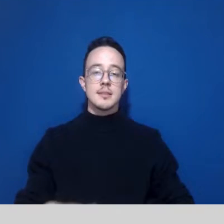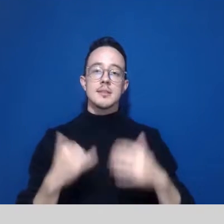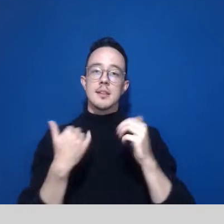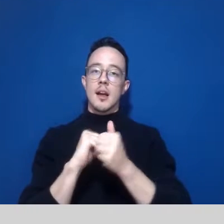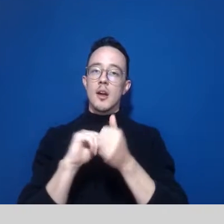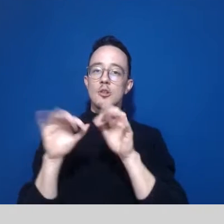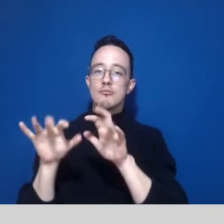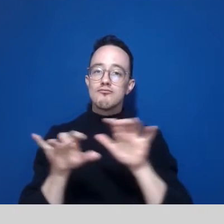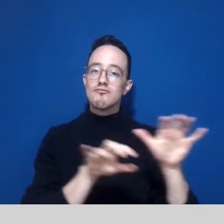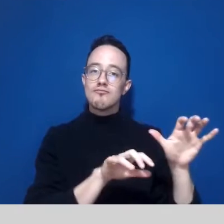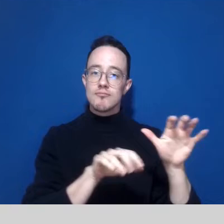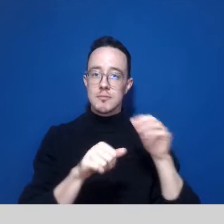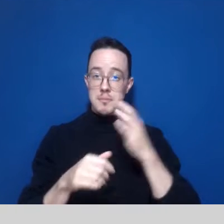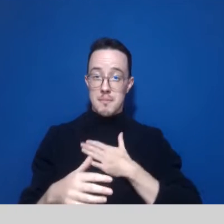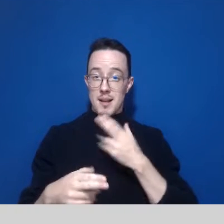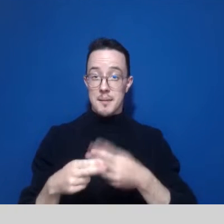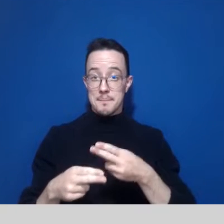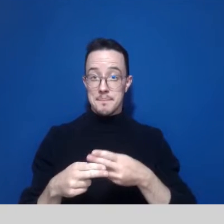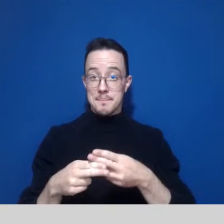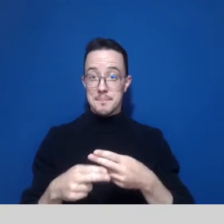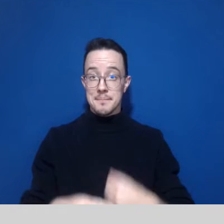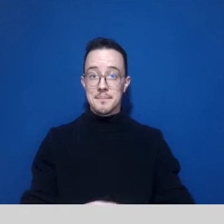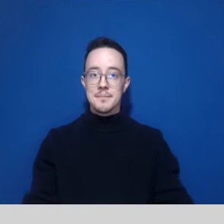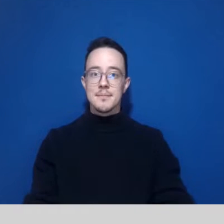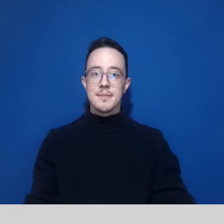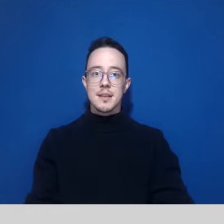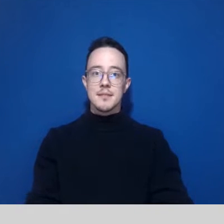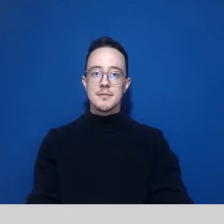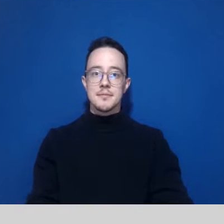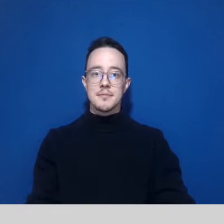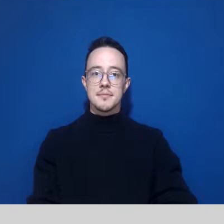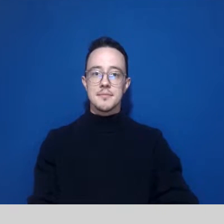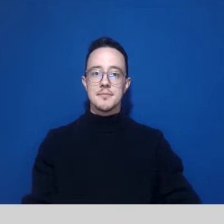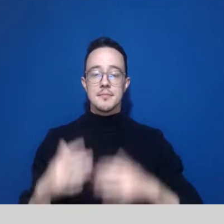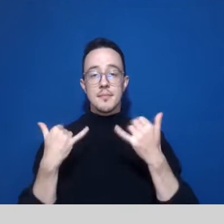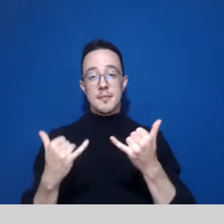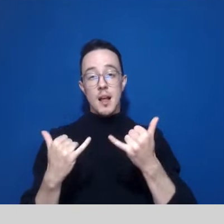if you have the correct compose key on your keyboard.